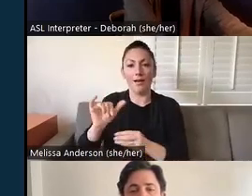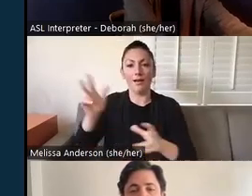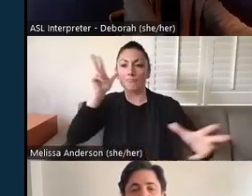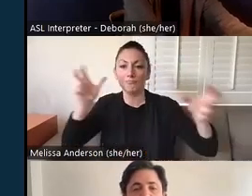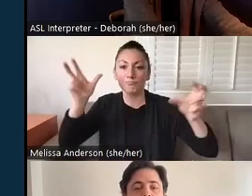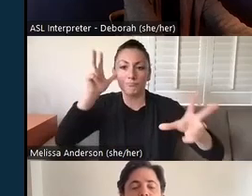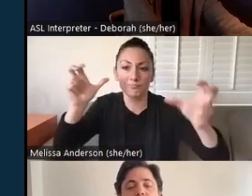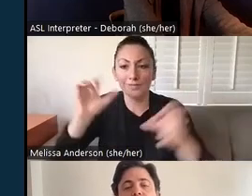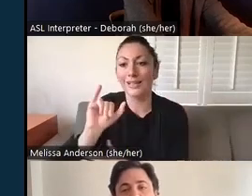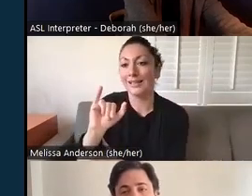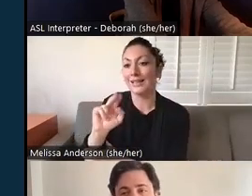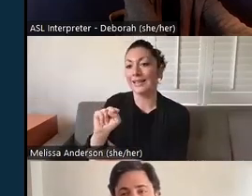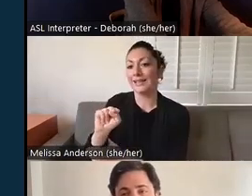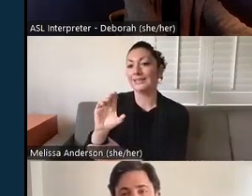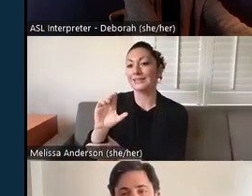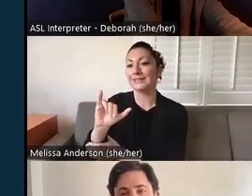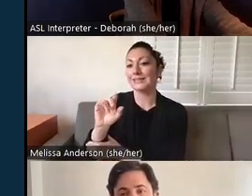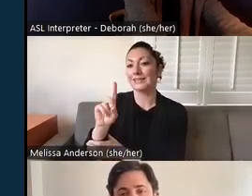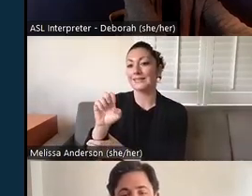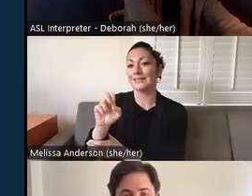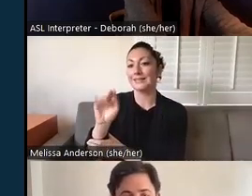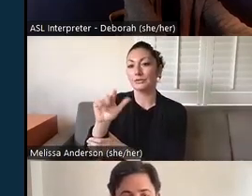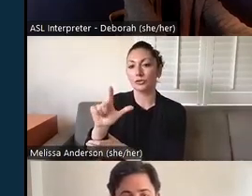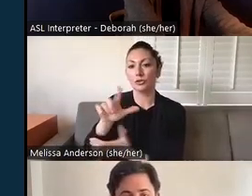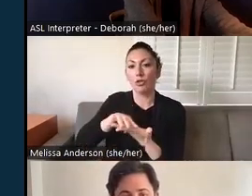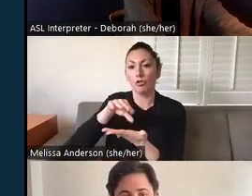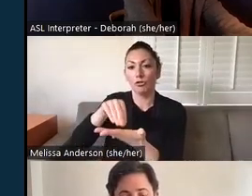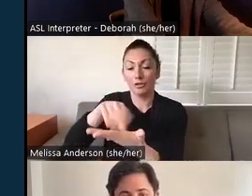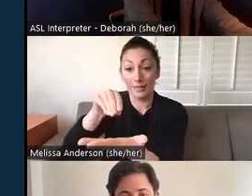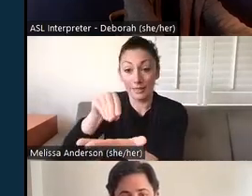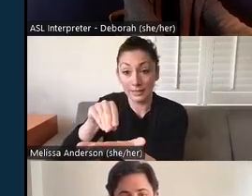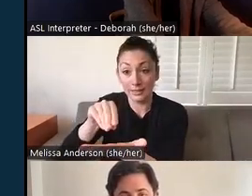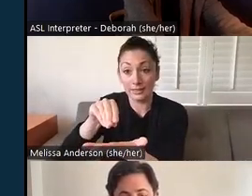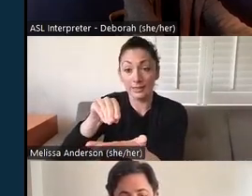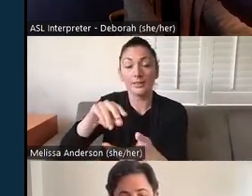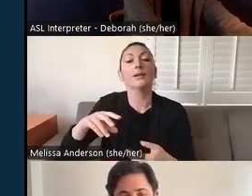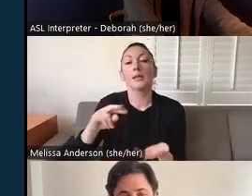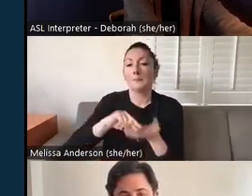the world without that input, that constant incidental learning opportunity.